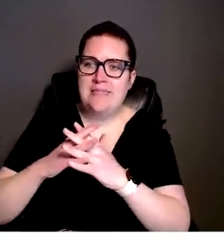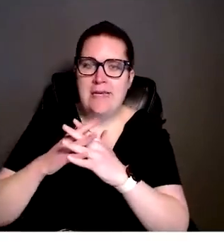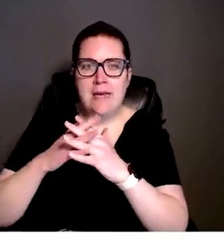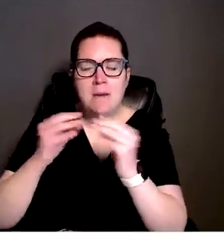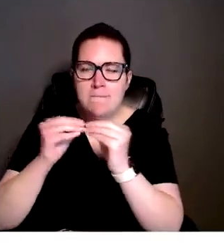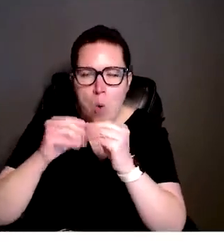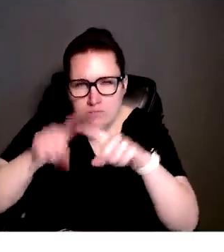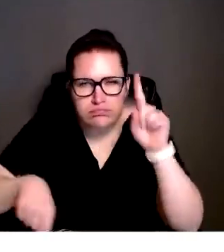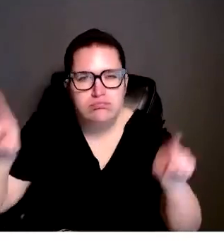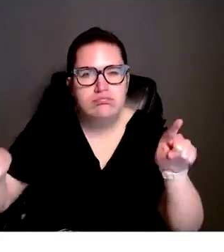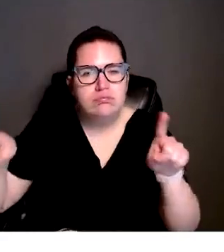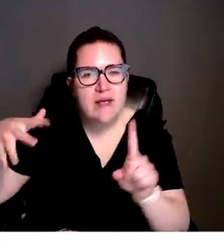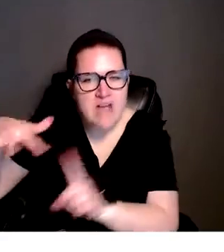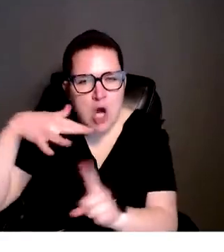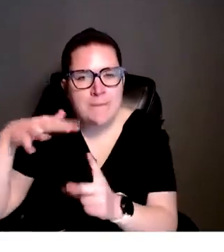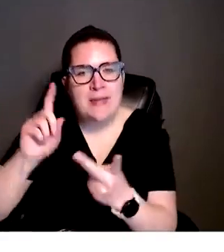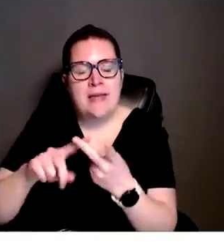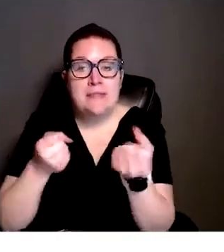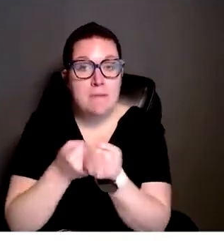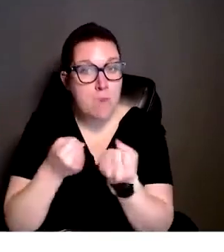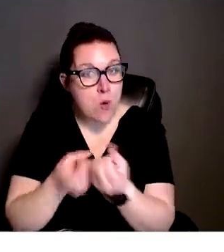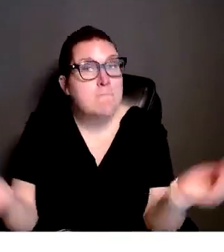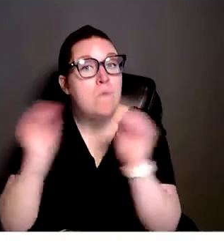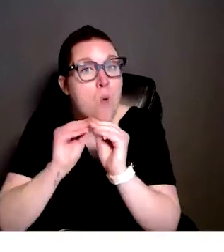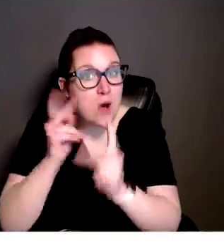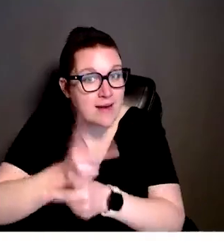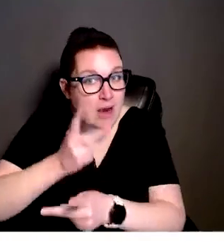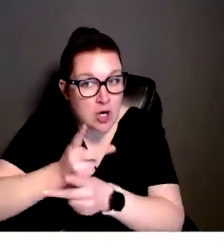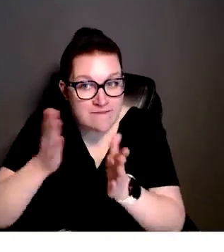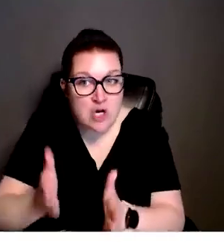supporting more caregivers, potentially across implementing across